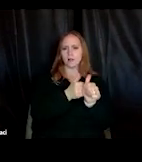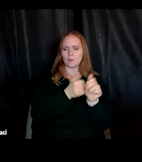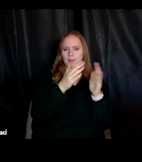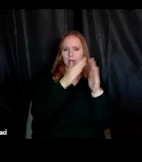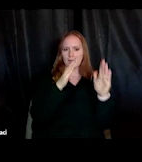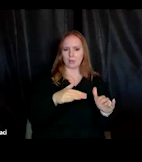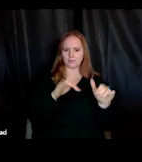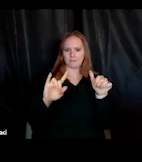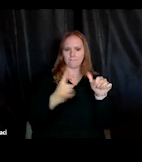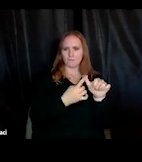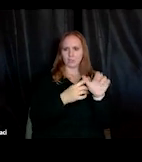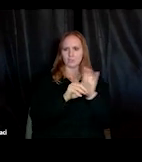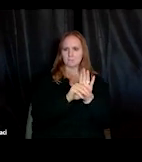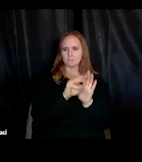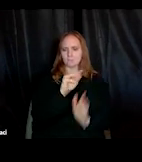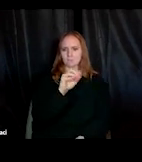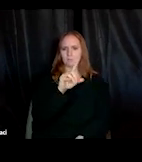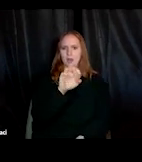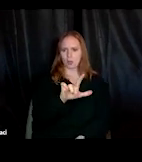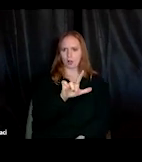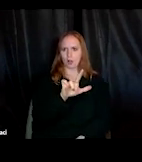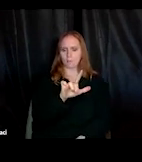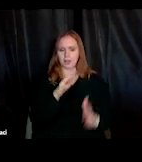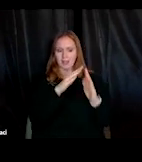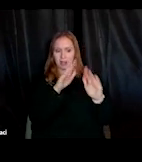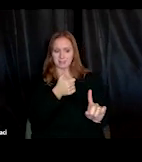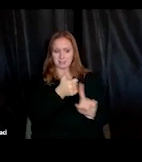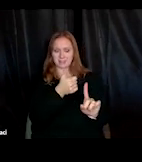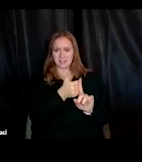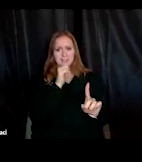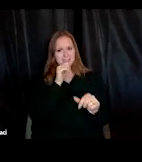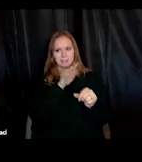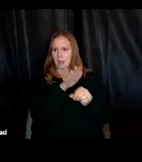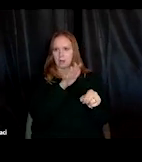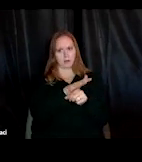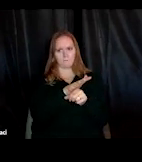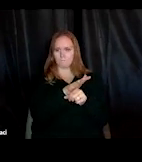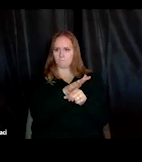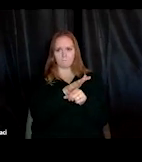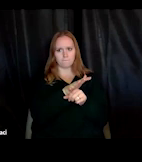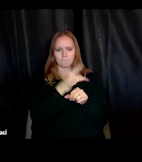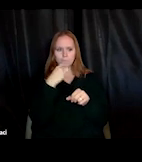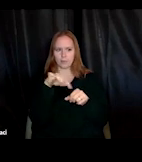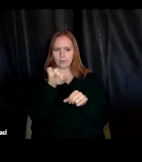understanding that housing is not enough to keep individuals out from sleeping out in the streets.